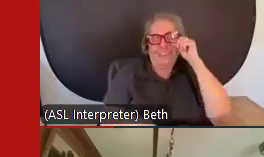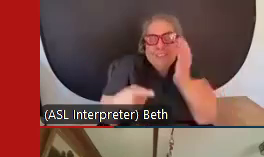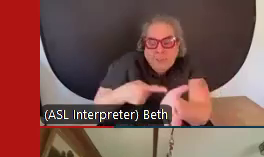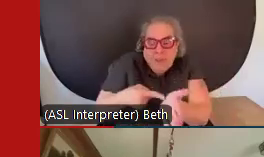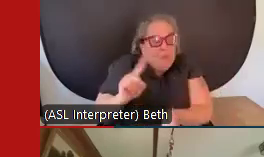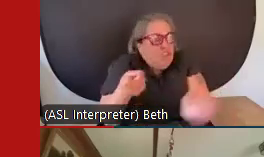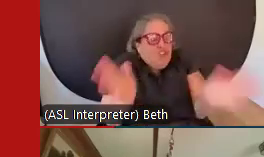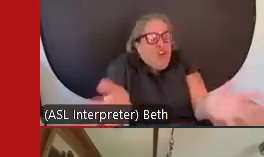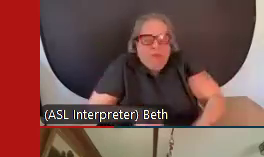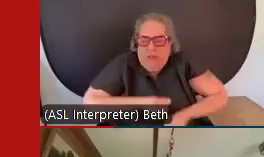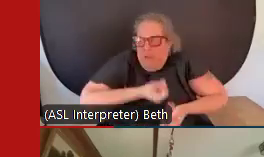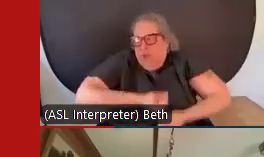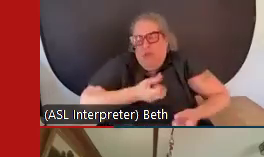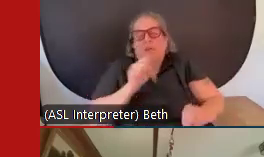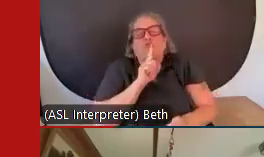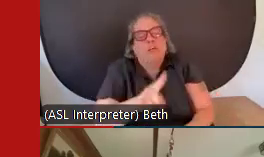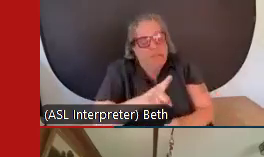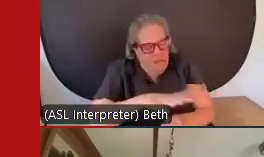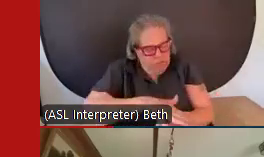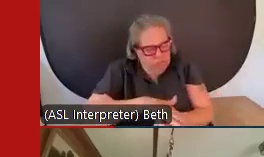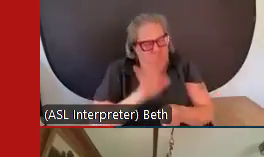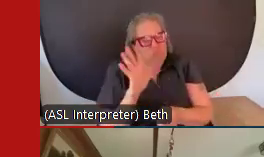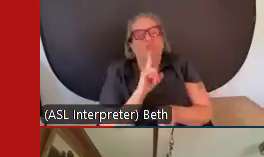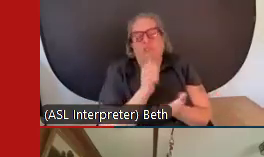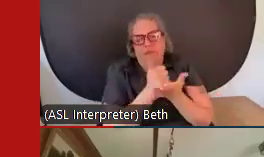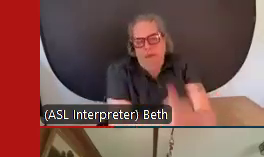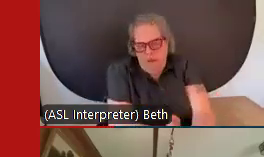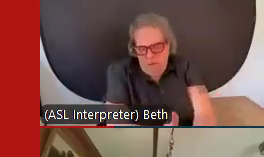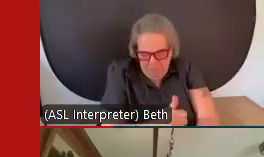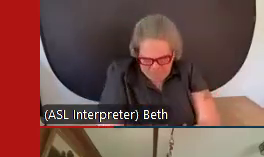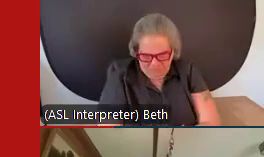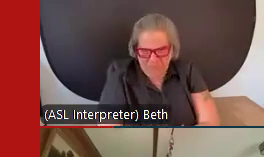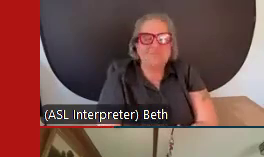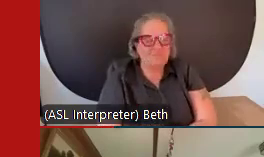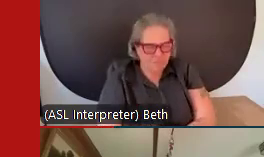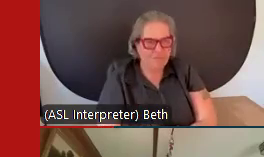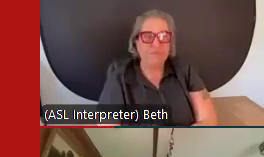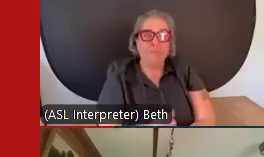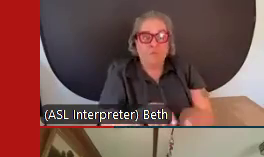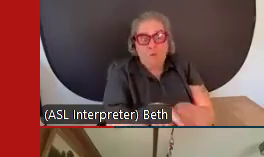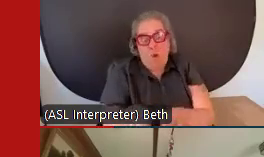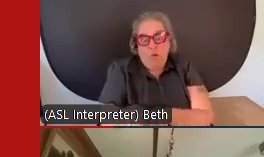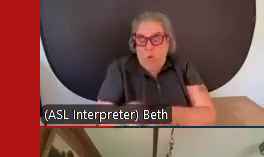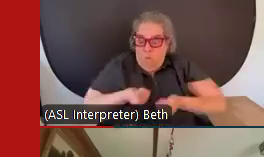The way the Caregiver Stress Syndrome manifests it self is often in term of extreme exhaustion.